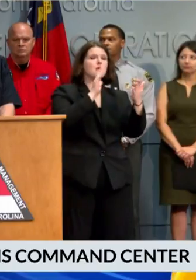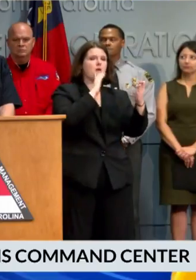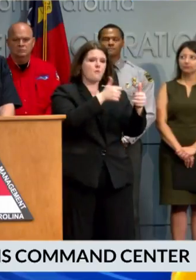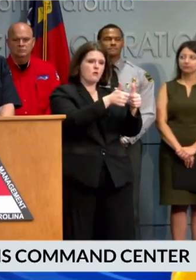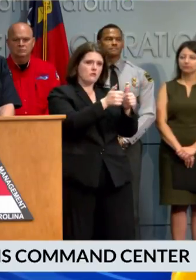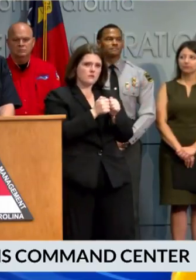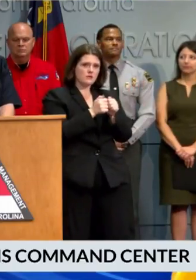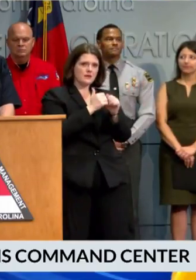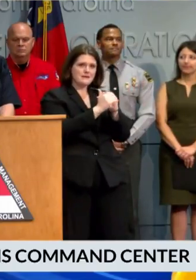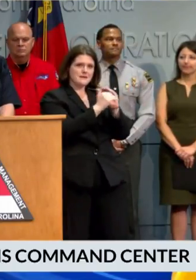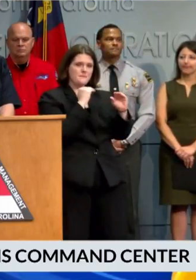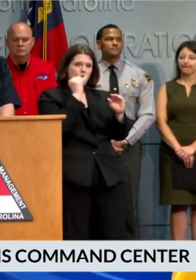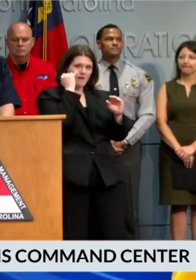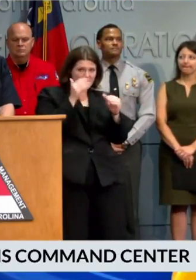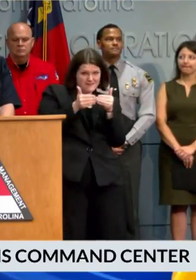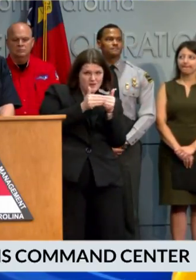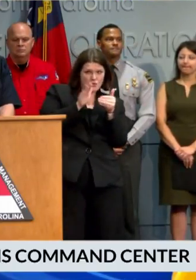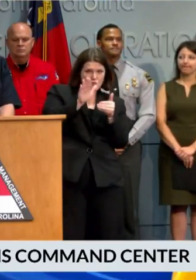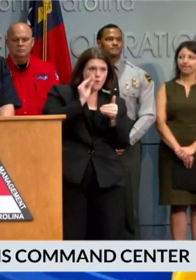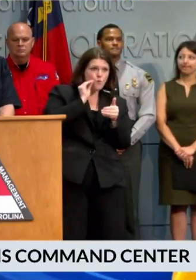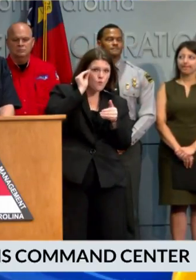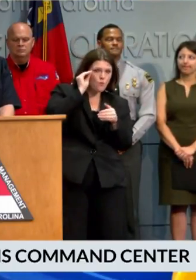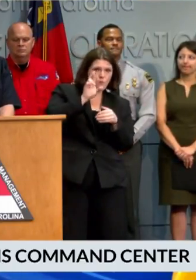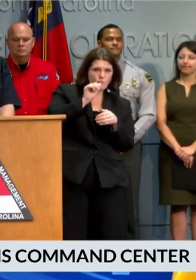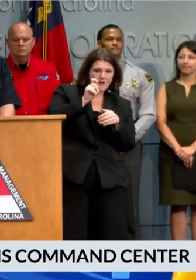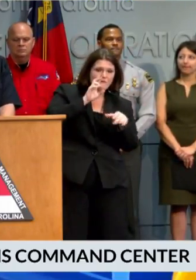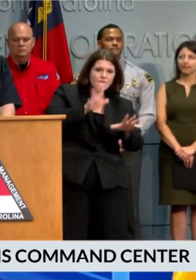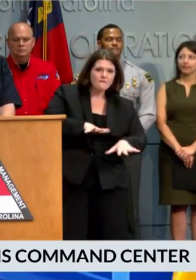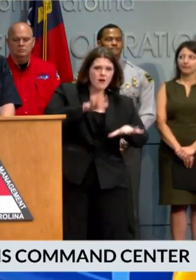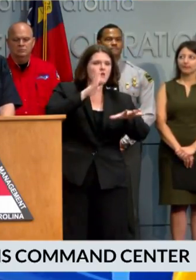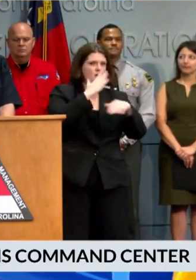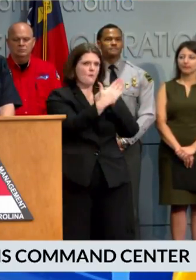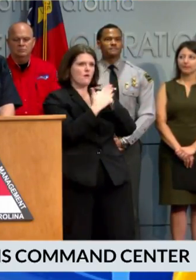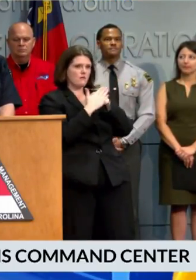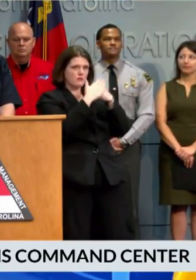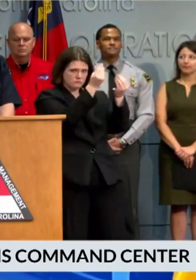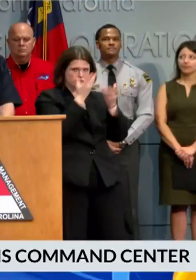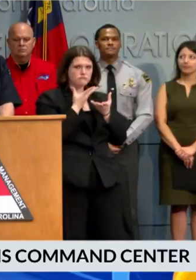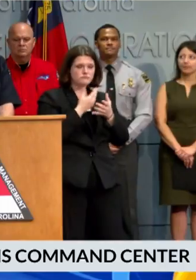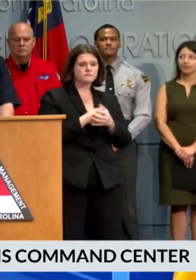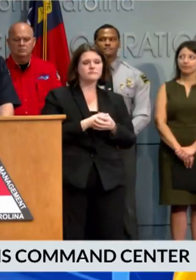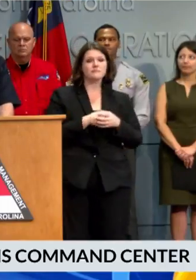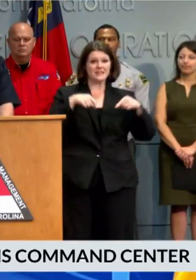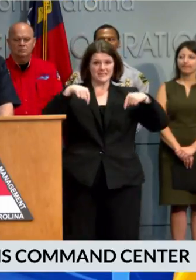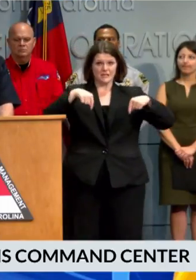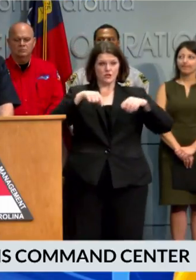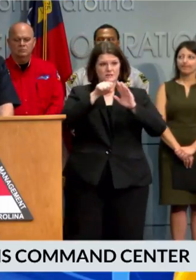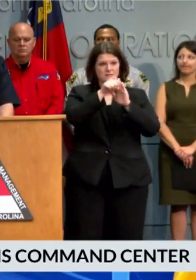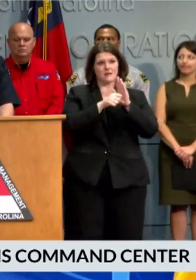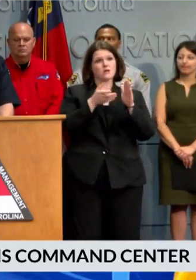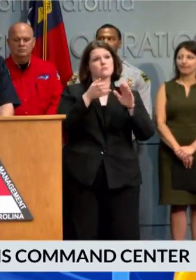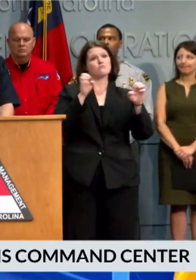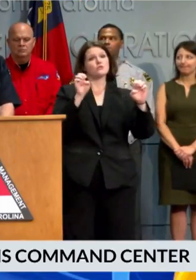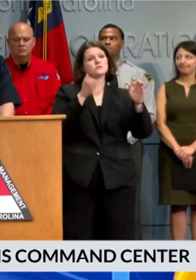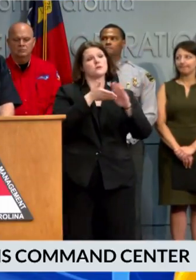MAPPING AND ALERT NETWORK AT FIMAN.NC.GOV. THAT WAY YOU WILL BE ABLE TO SEE WHAT ROADS AND STRUCTURES ARE GOING TO BE FLOODING AND YOU CAN ALSO SIGN UP TO BE NOTIFIED BY TEXT OR